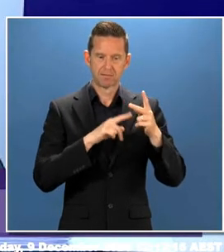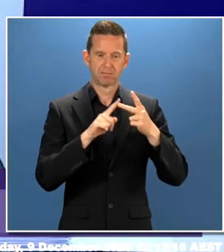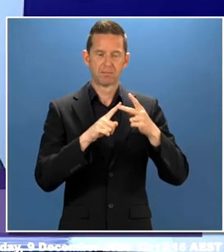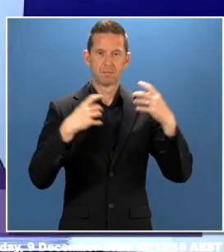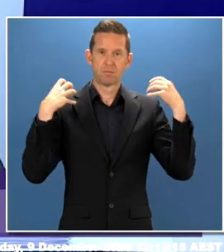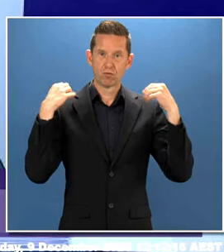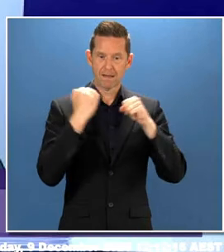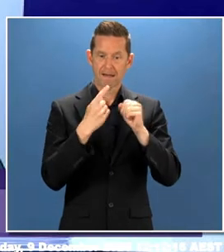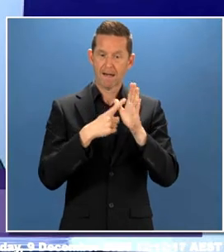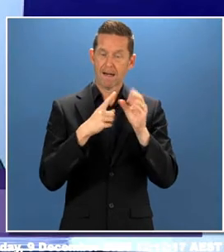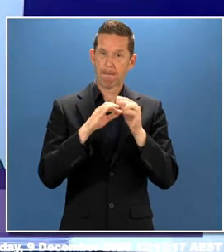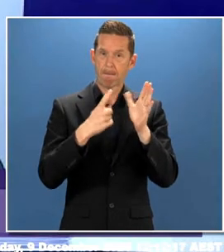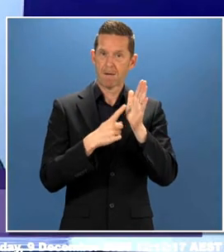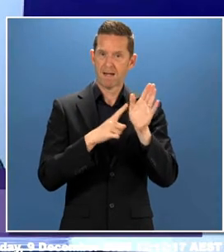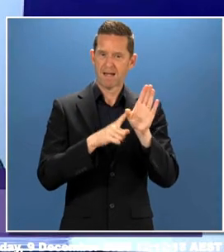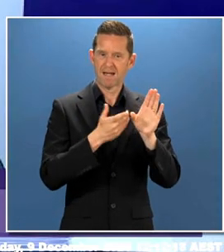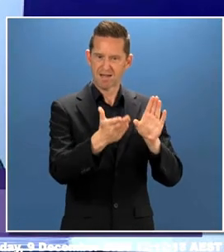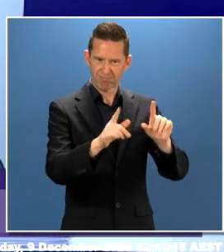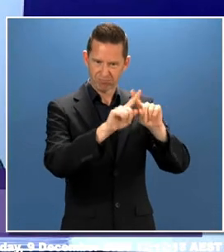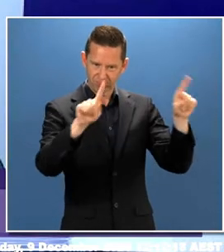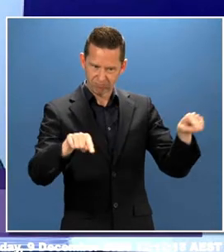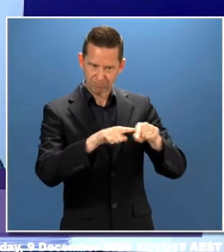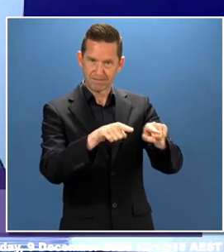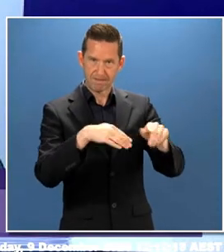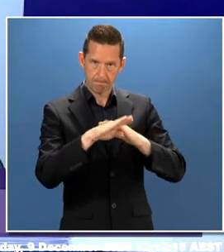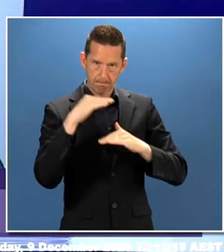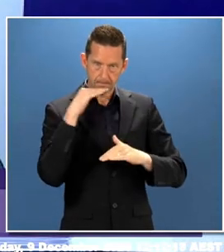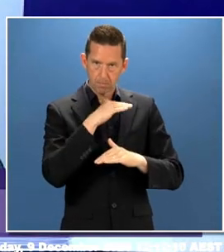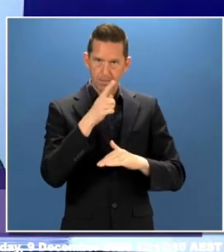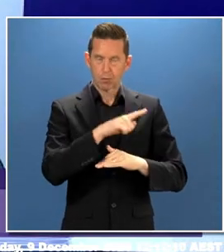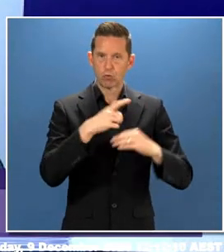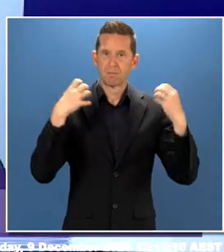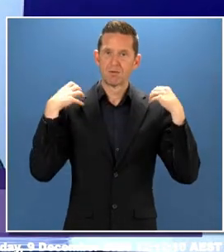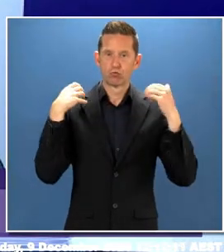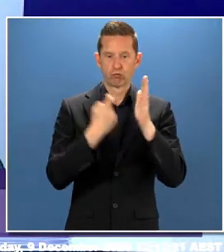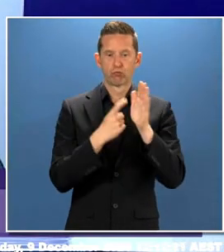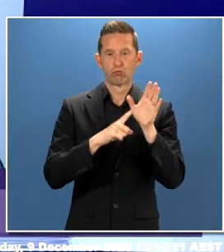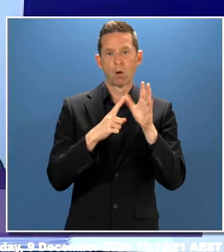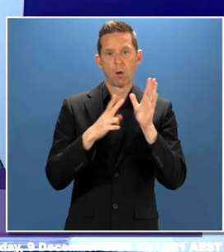is in Melbourne. And Commissioner Ryan is with me in our Sydney hearing room.